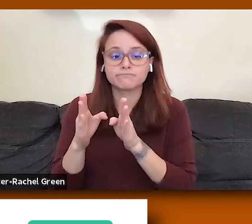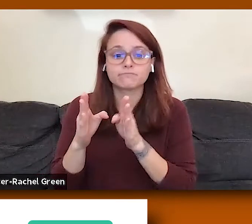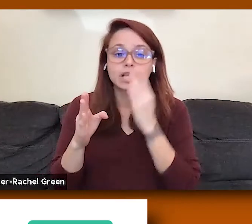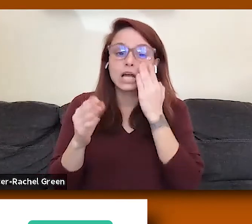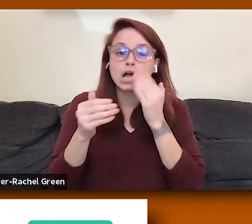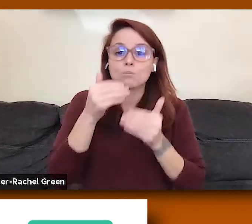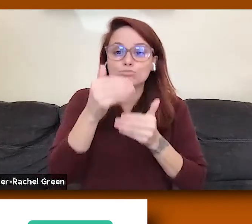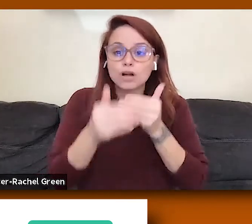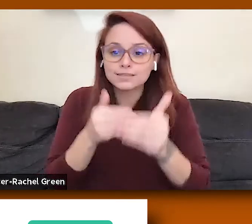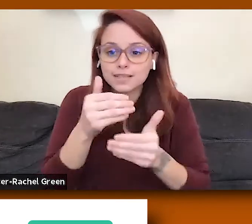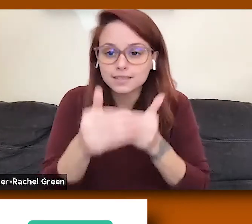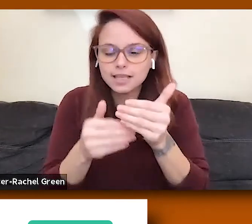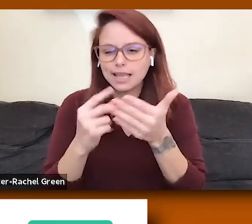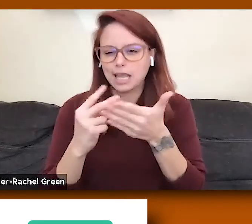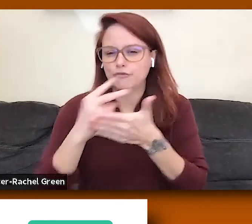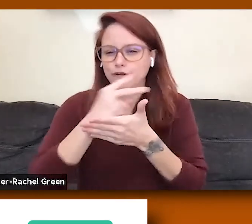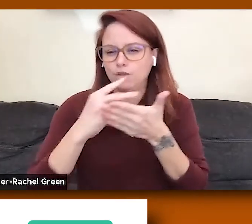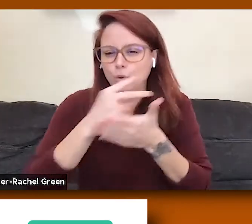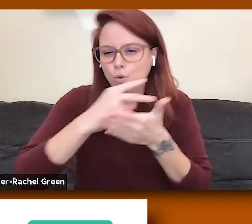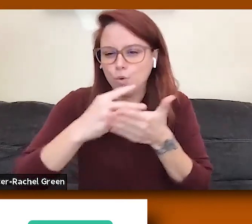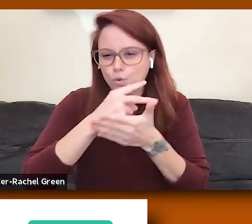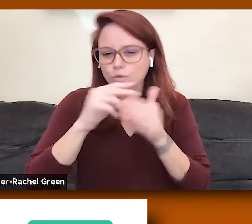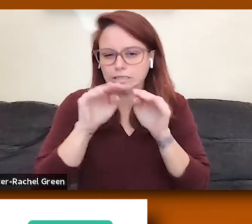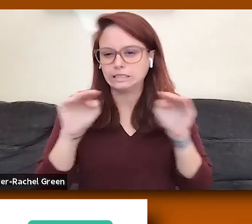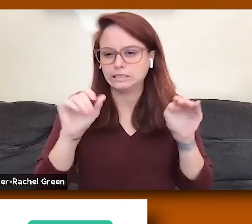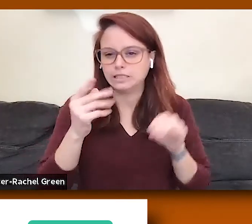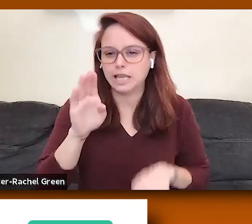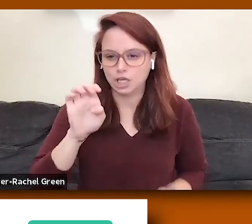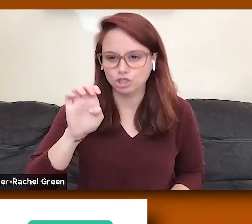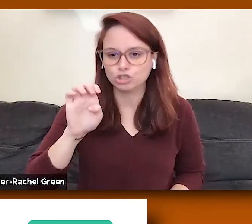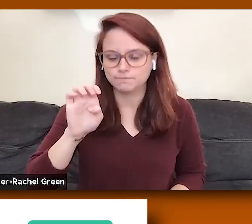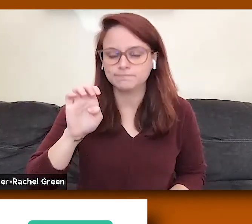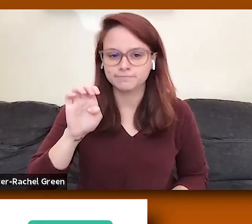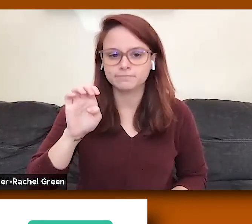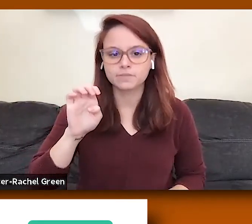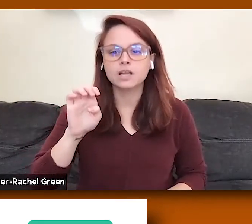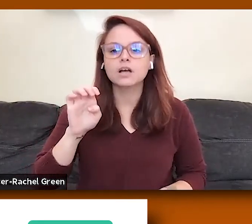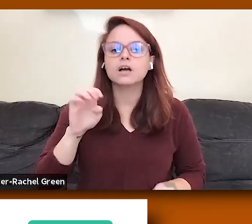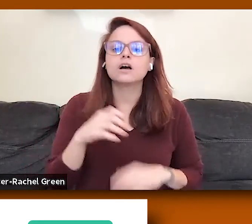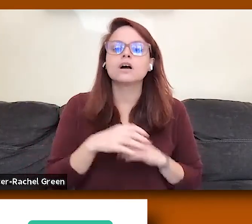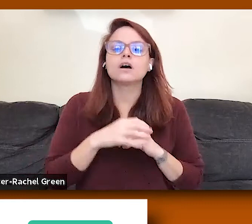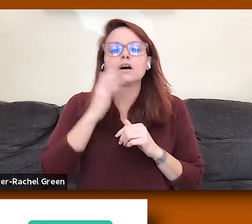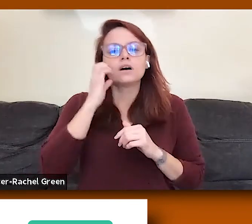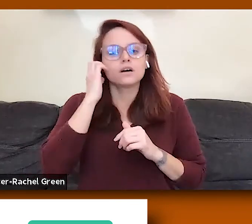Then we move into the processing and the initial review. Here the assignment to the appropriate